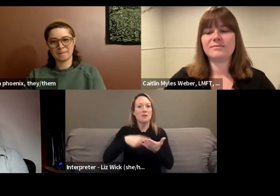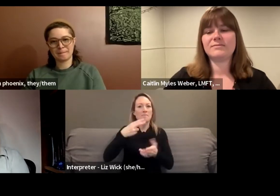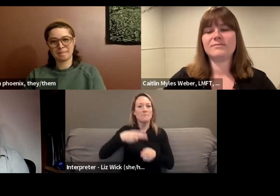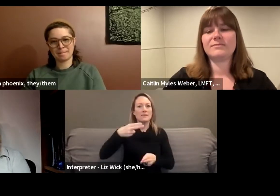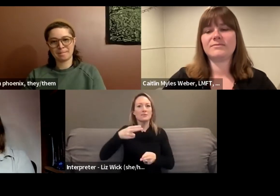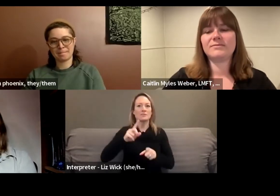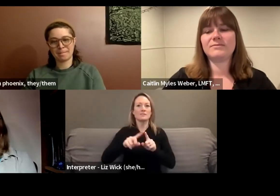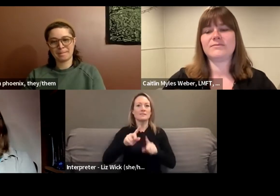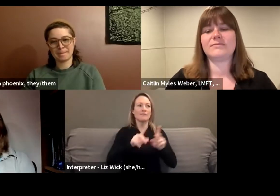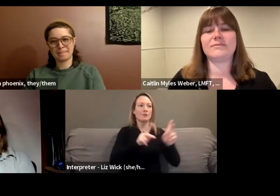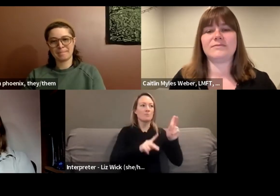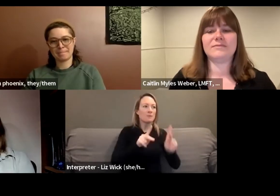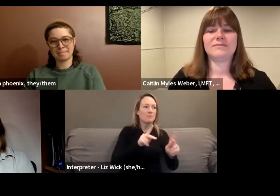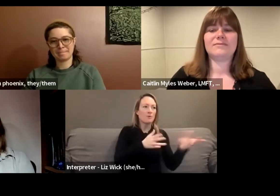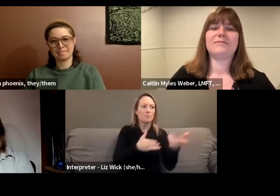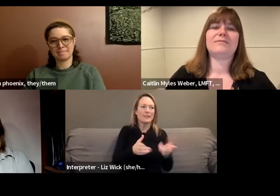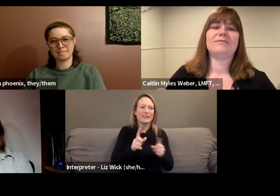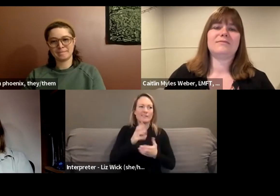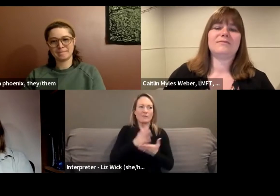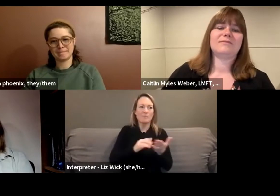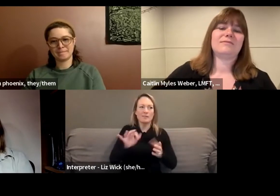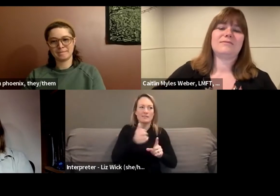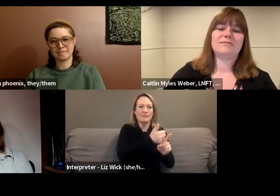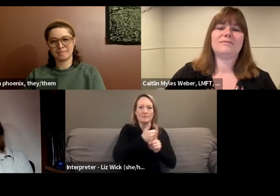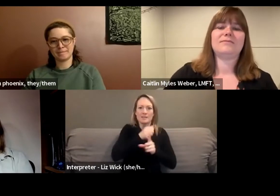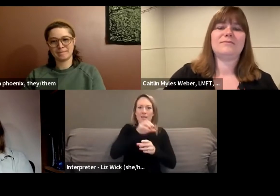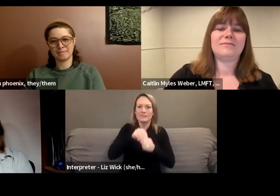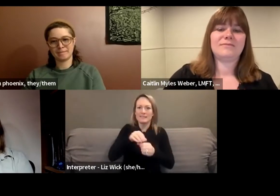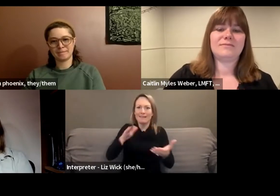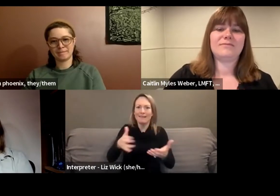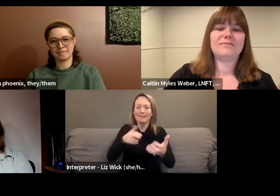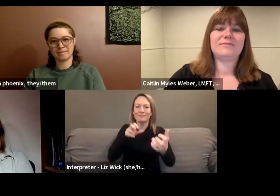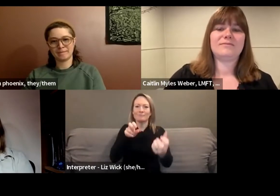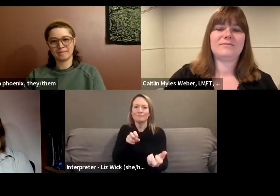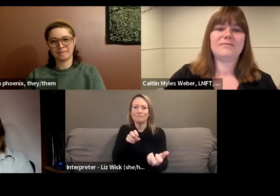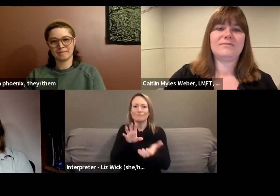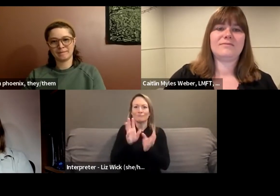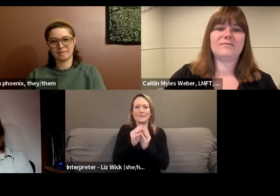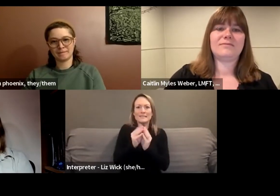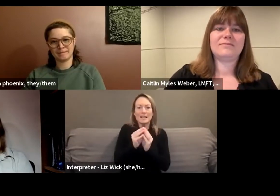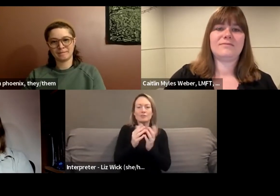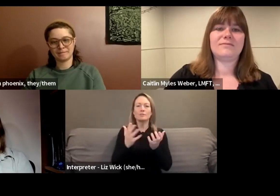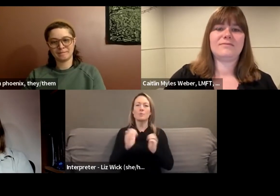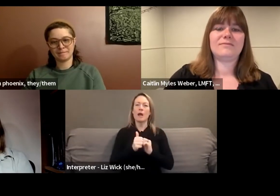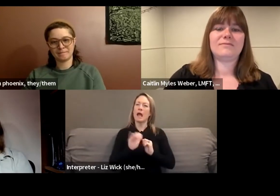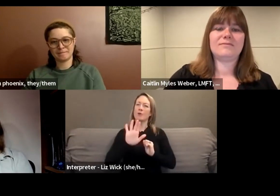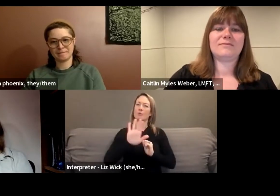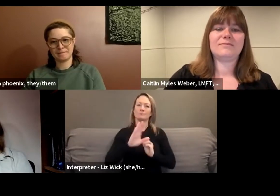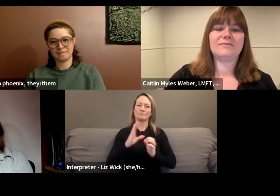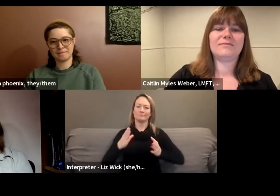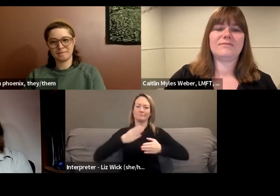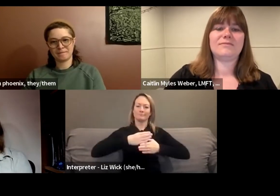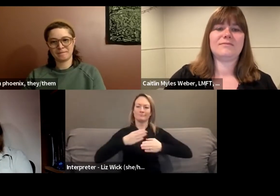different parts of themselves into the space with you. How does some of those intersections affect the work